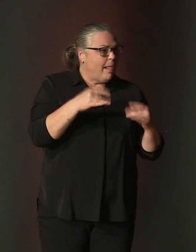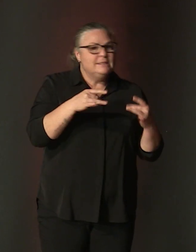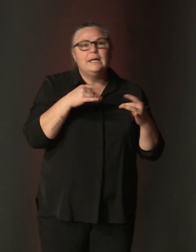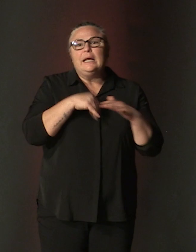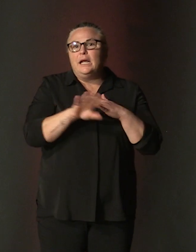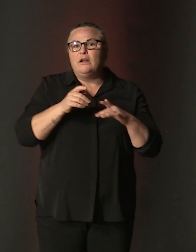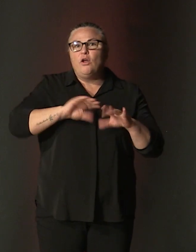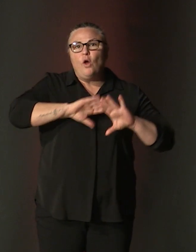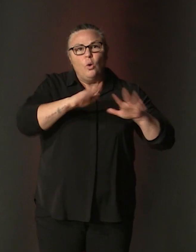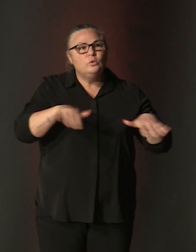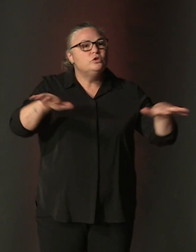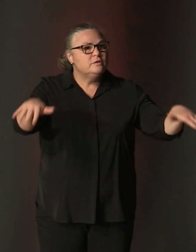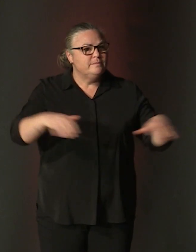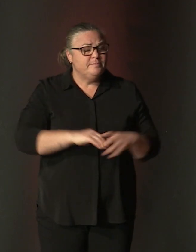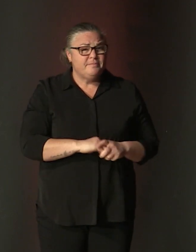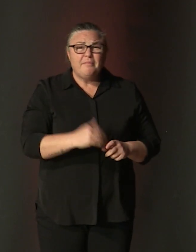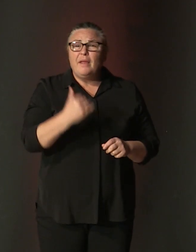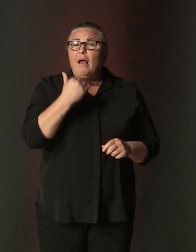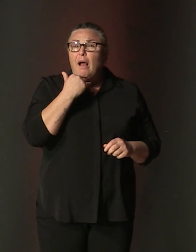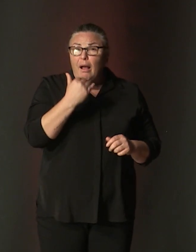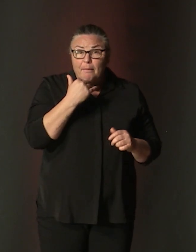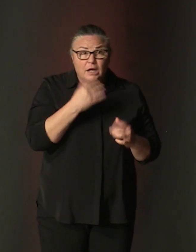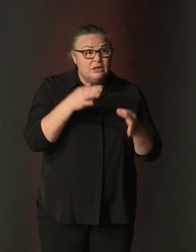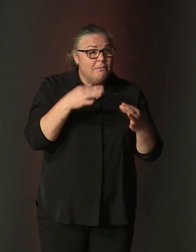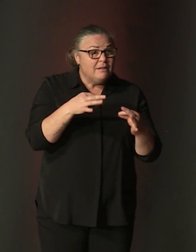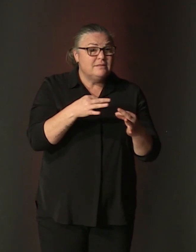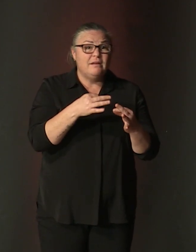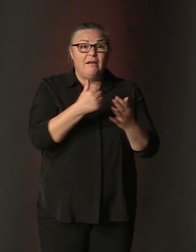The weight of plastic produced currently in a single year